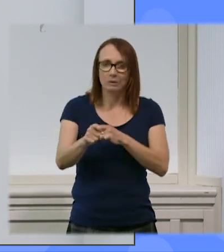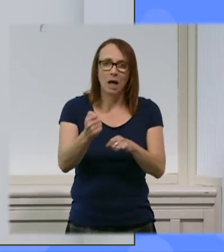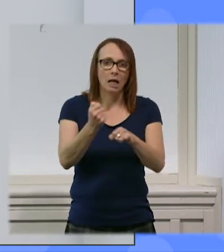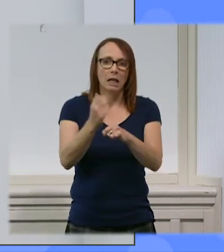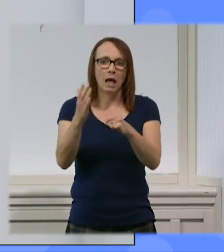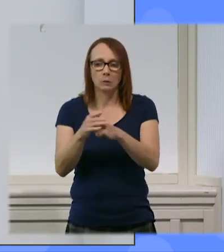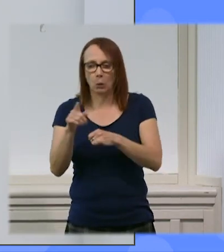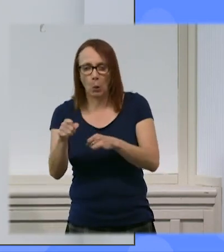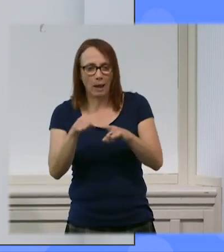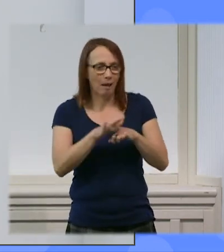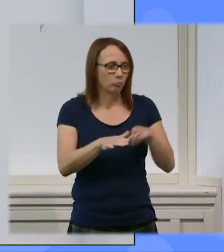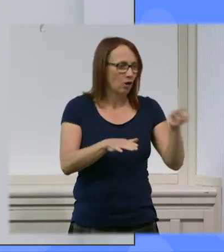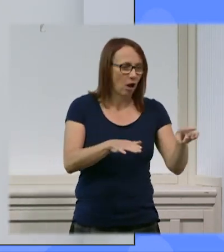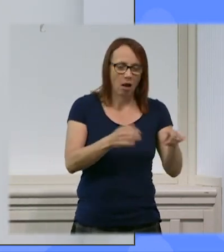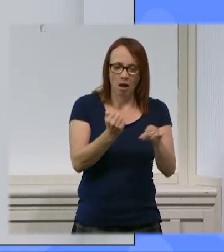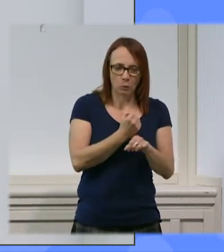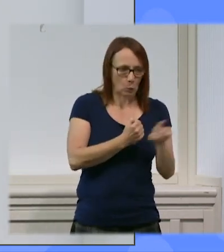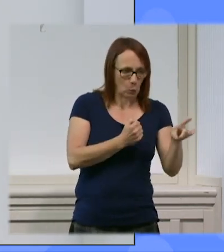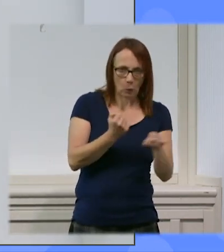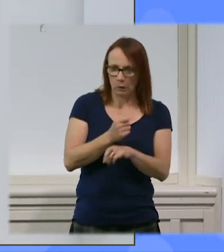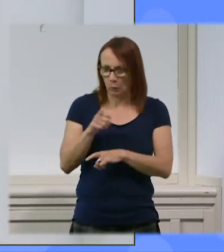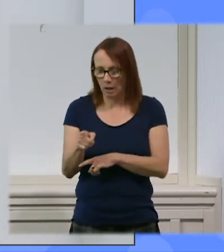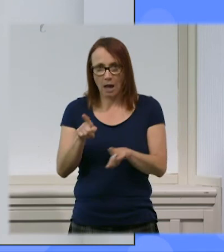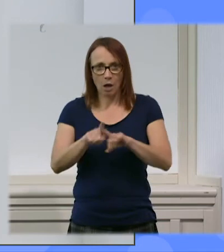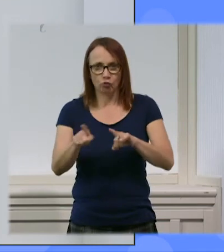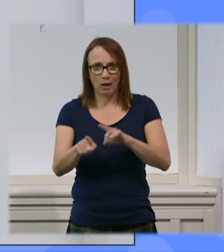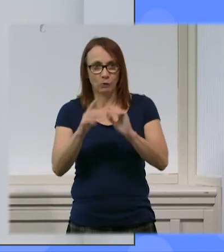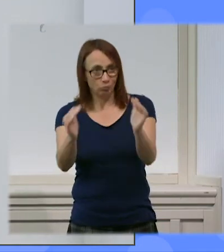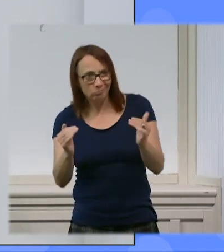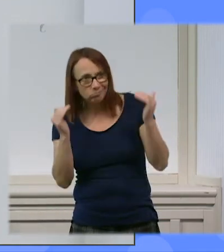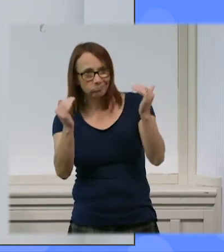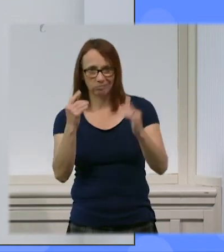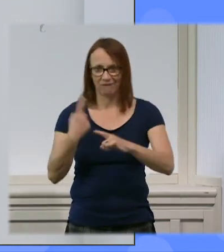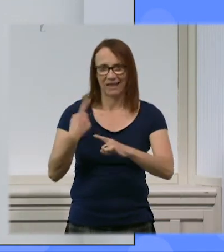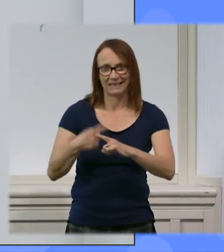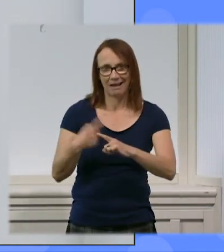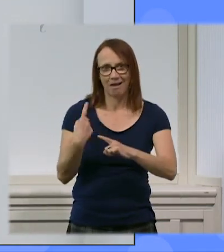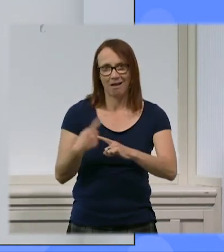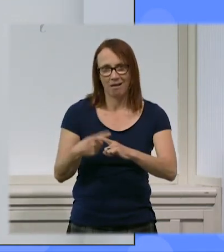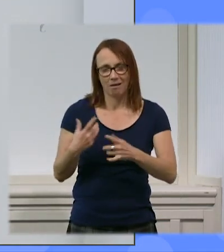doing as a city which is to go further and faster than at a national level then